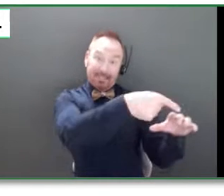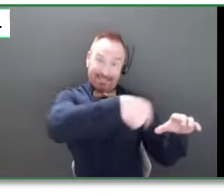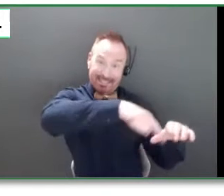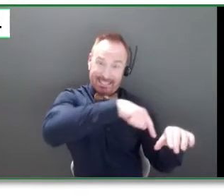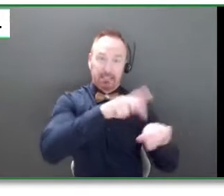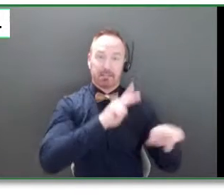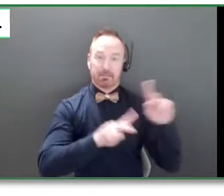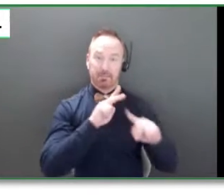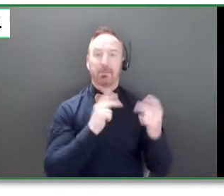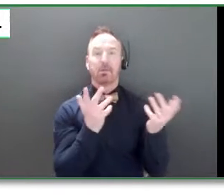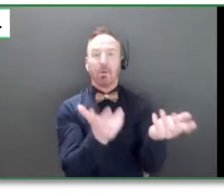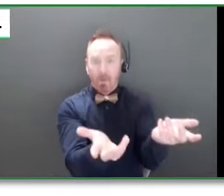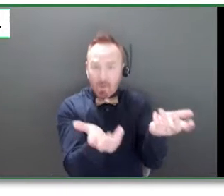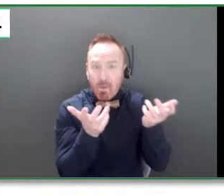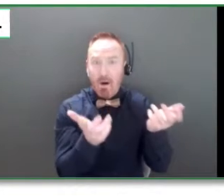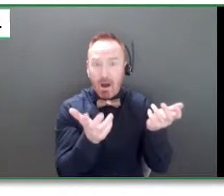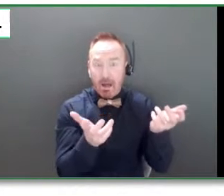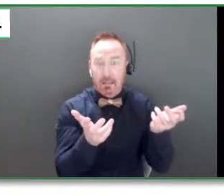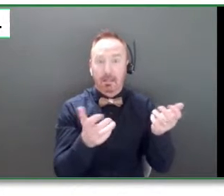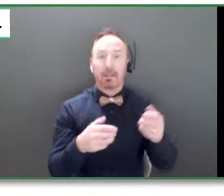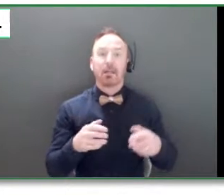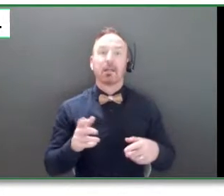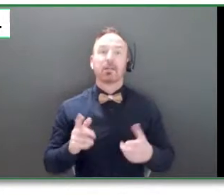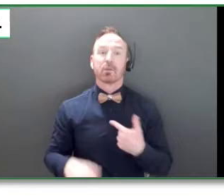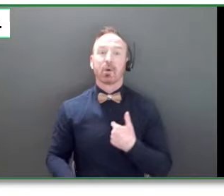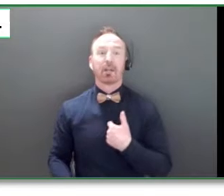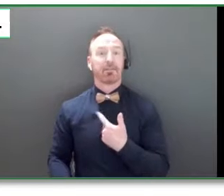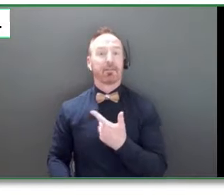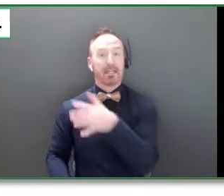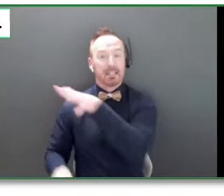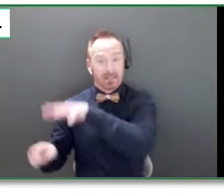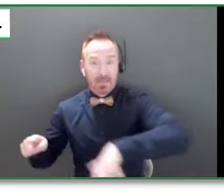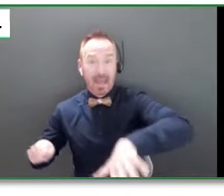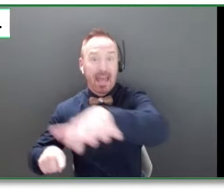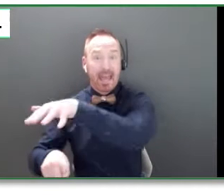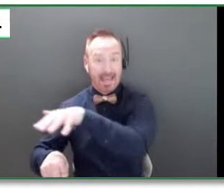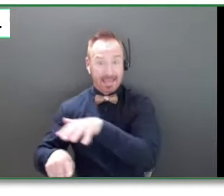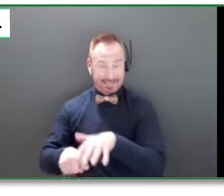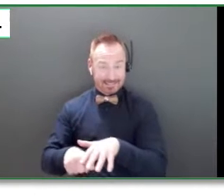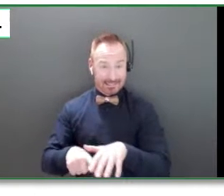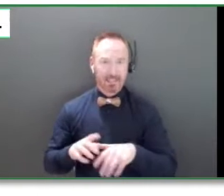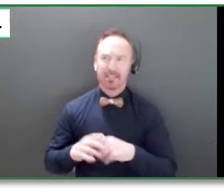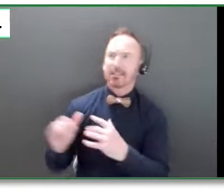same spaces and have the same experiences